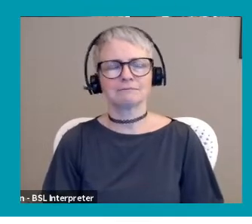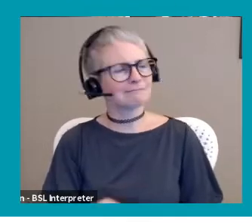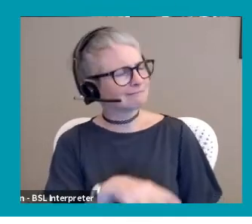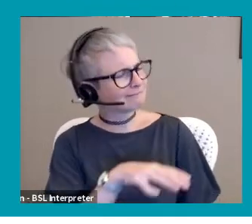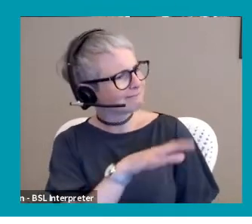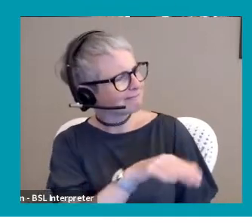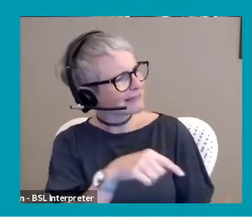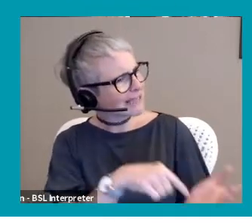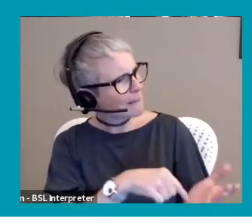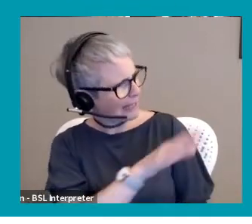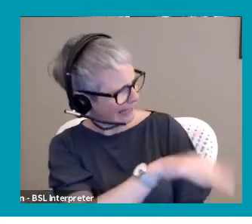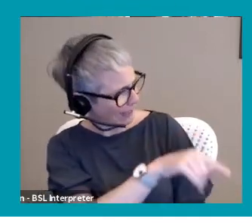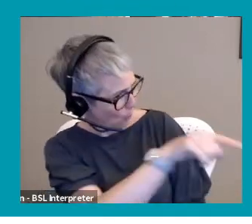you have been on the job search journey.